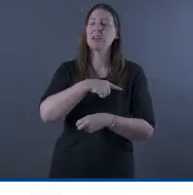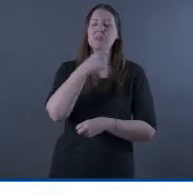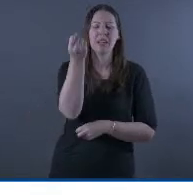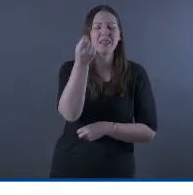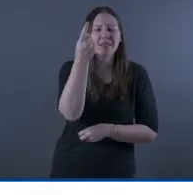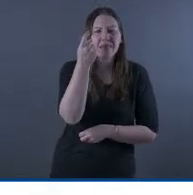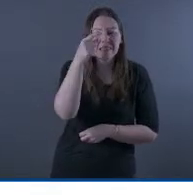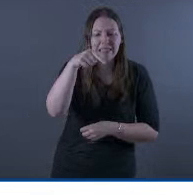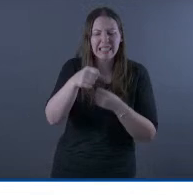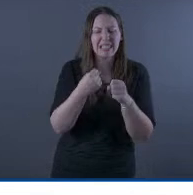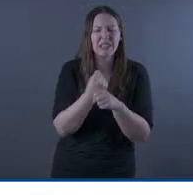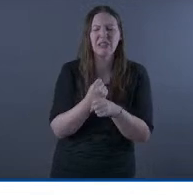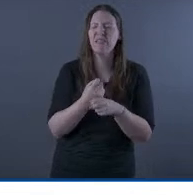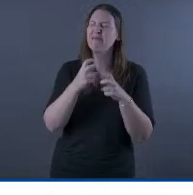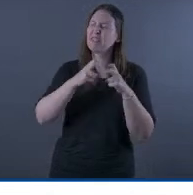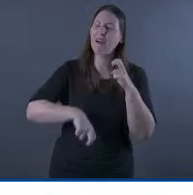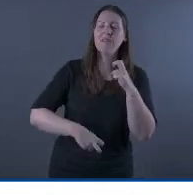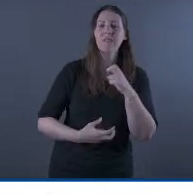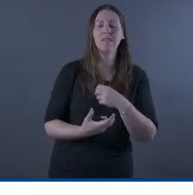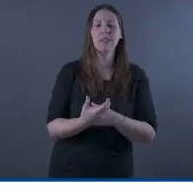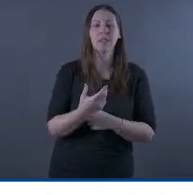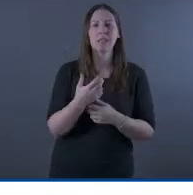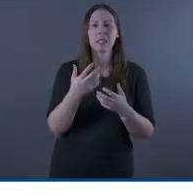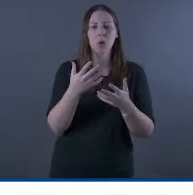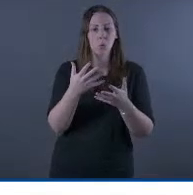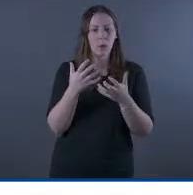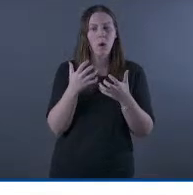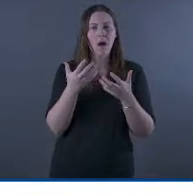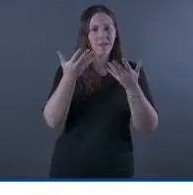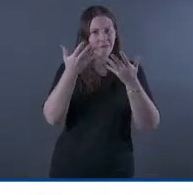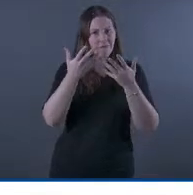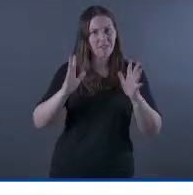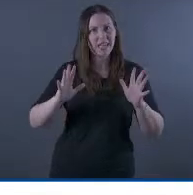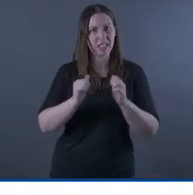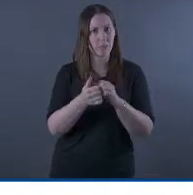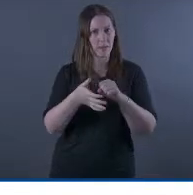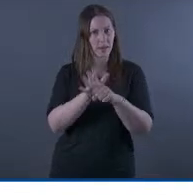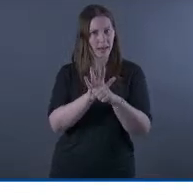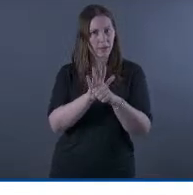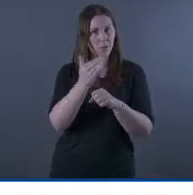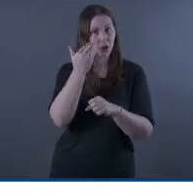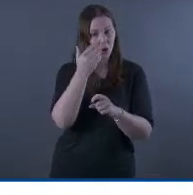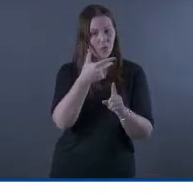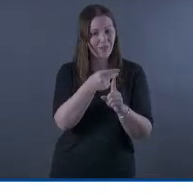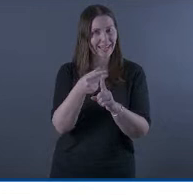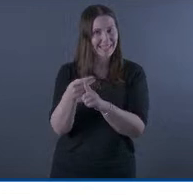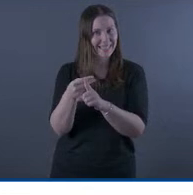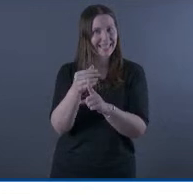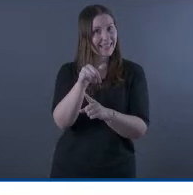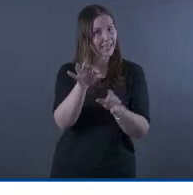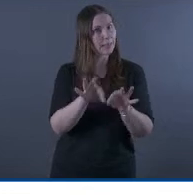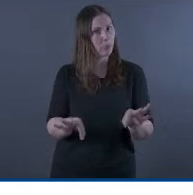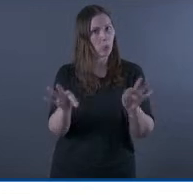And we just want to get to the other side of this pandemic and know that vaccines is the answer to that and also to saving lives.